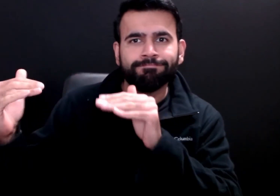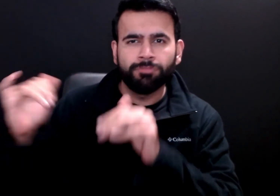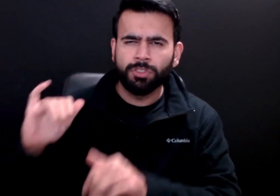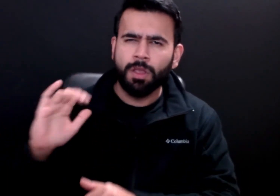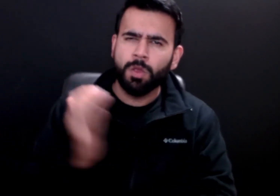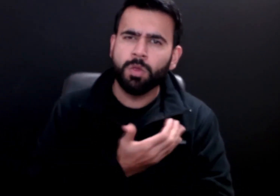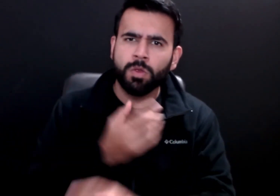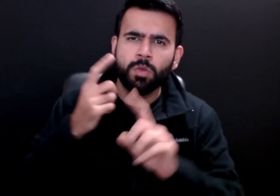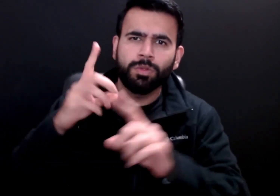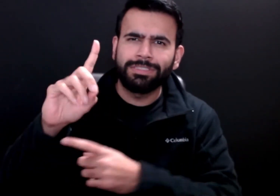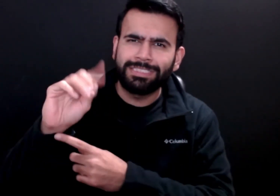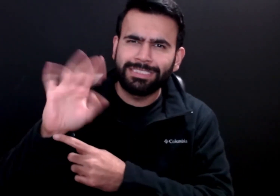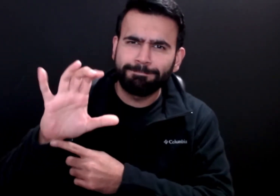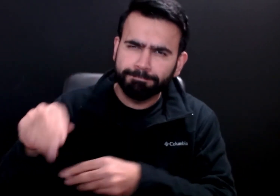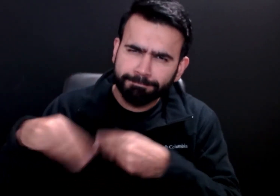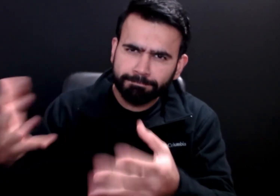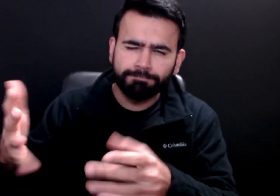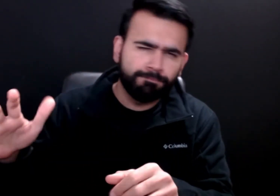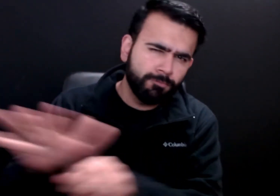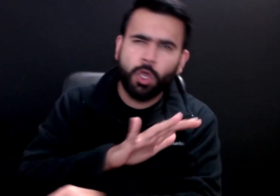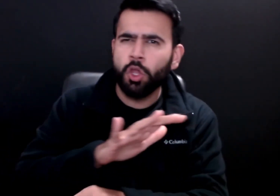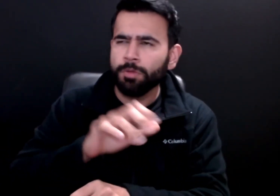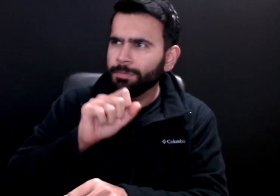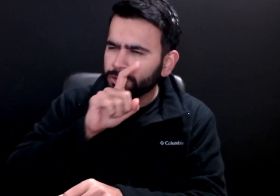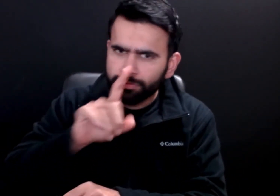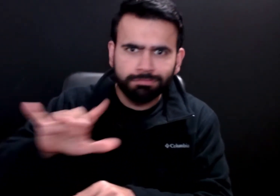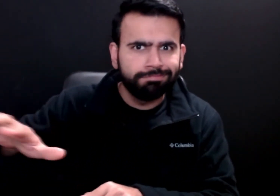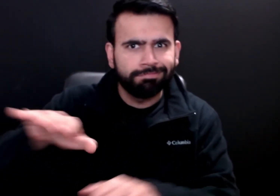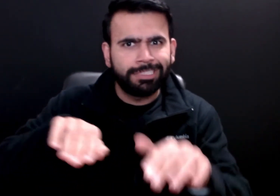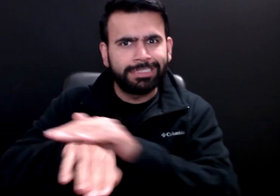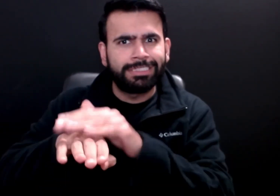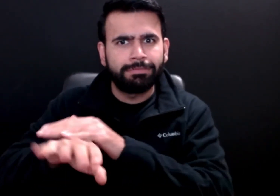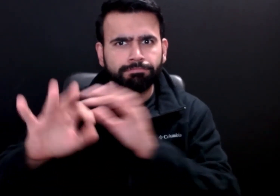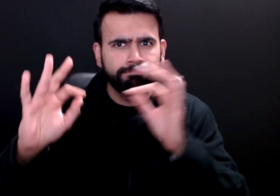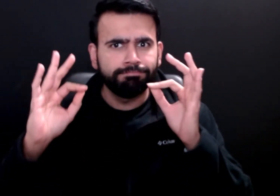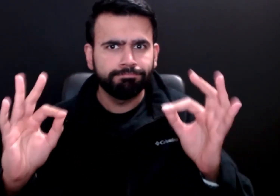that’s the goal of DMC… to give full access and ensure we can participate.